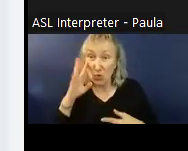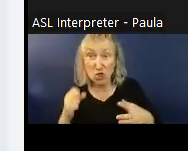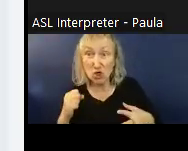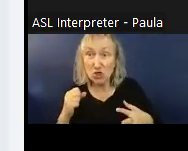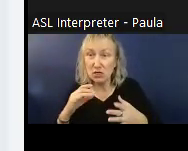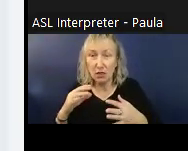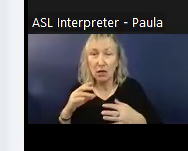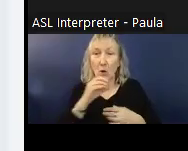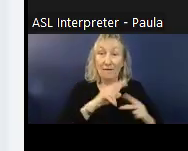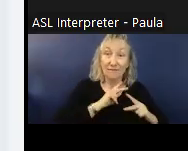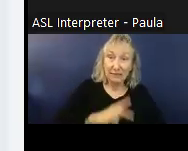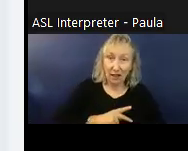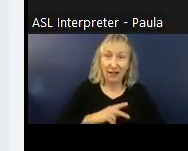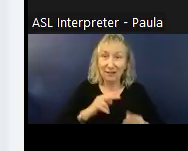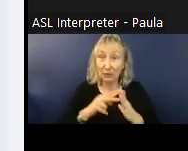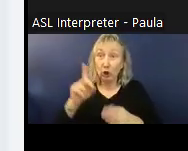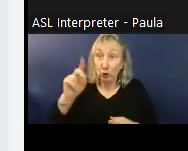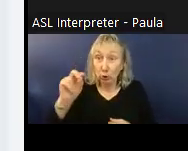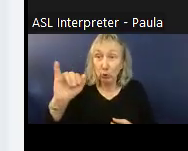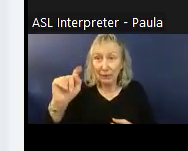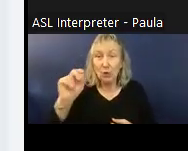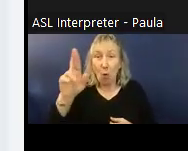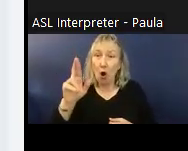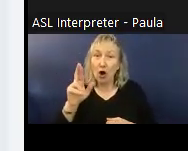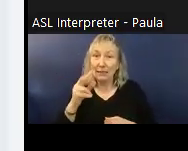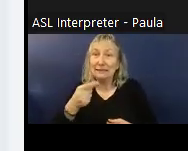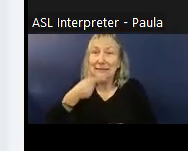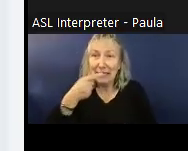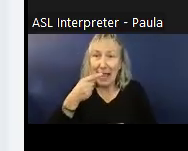threatening or causing significant emotional harm to an adult.